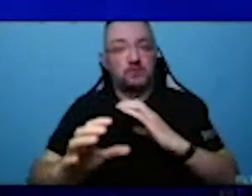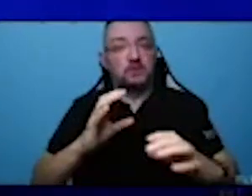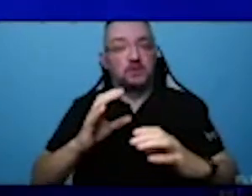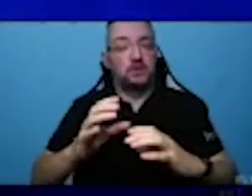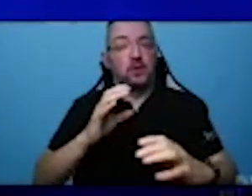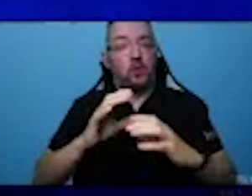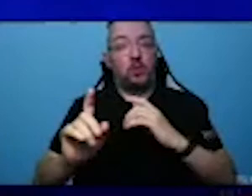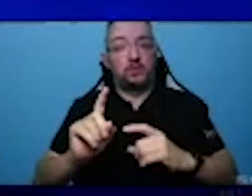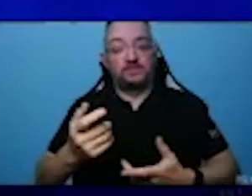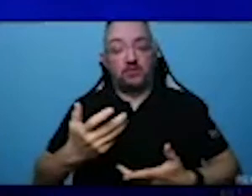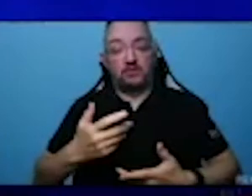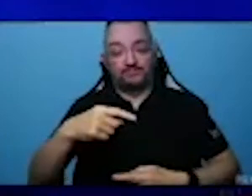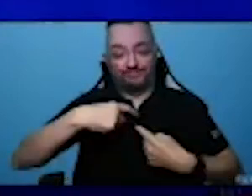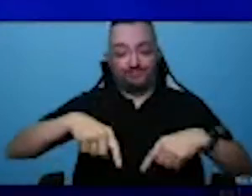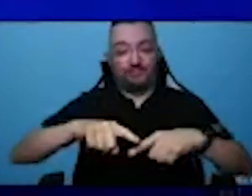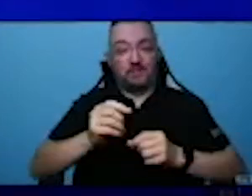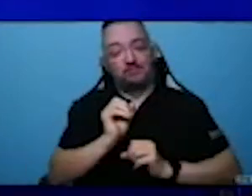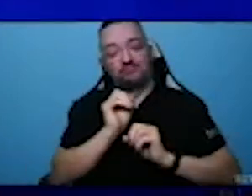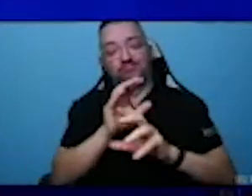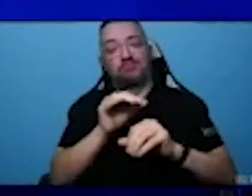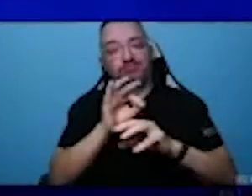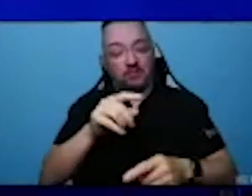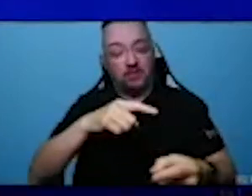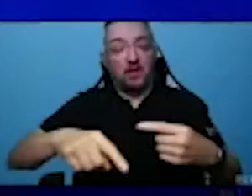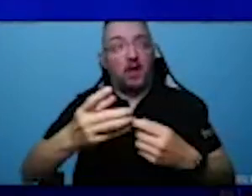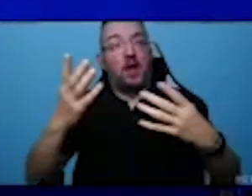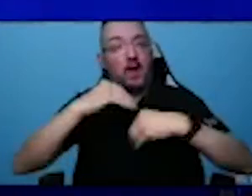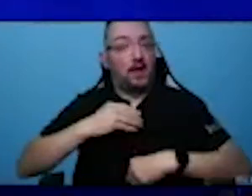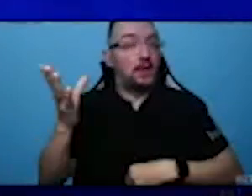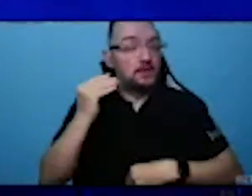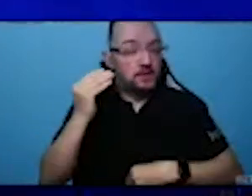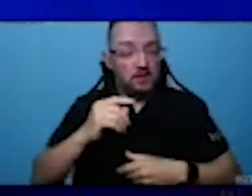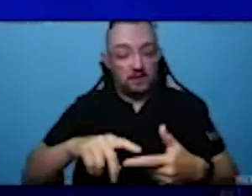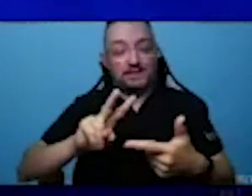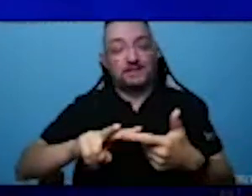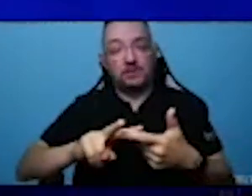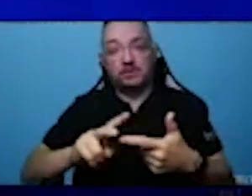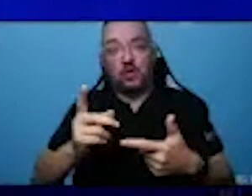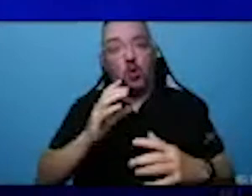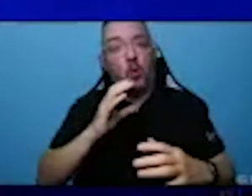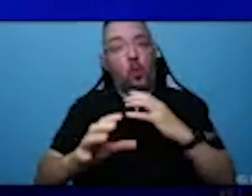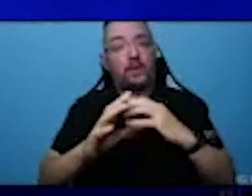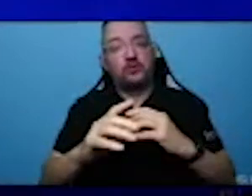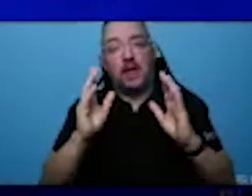individuals and for groups, but also communication in a way that was clear, that was often interdisciplinary,